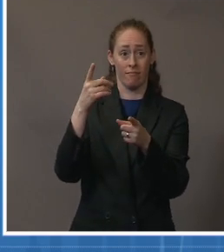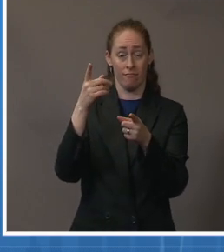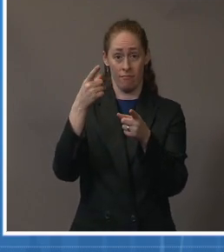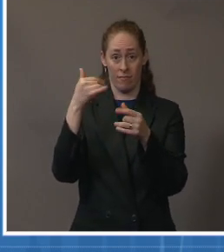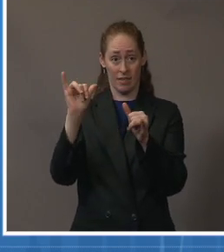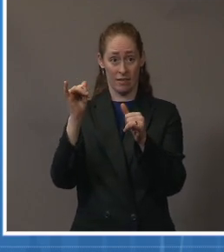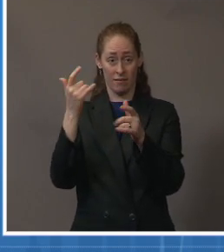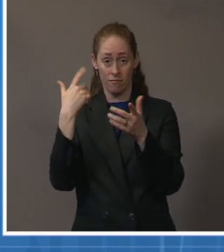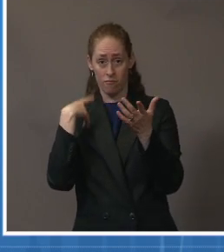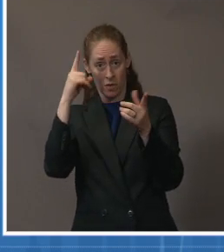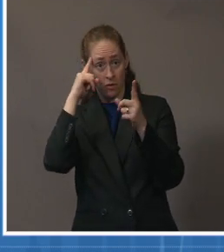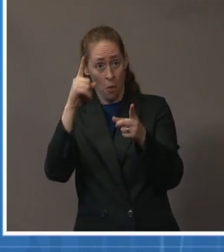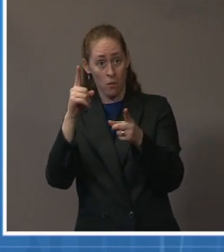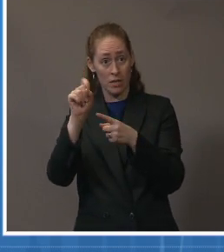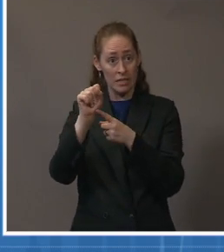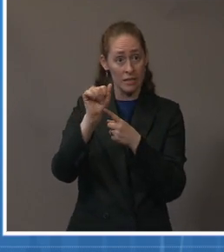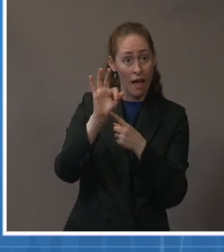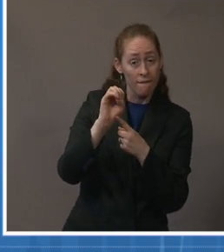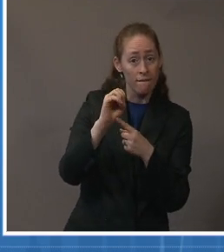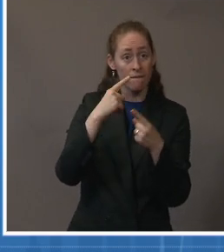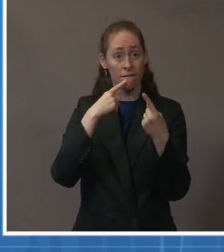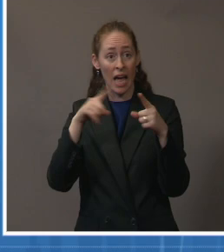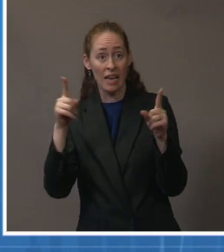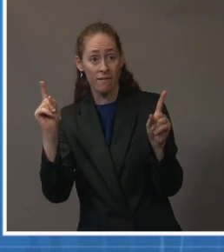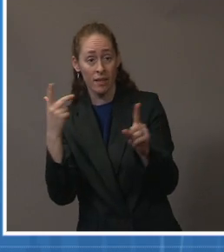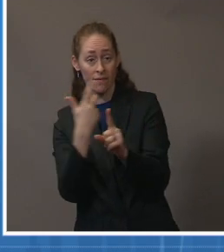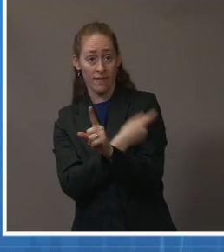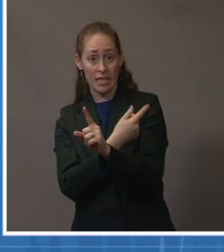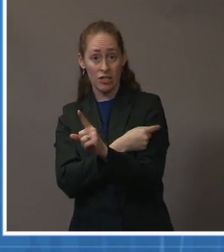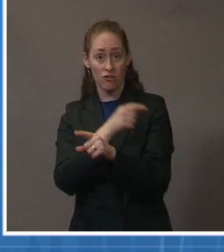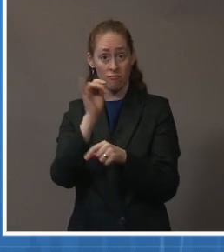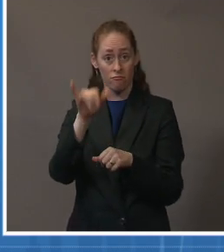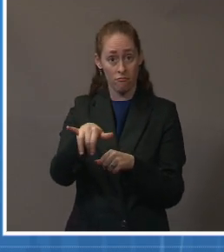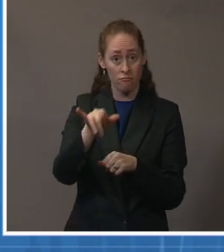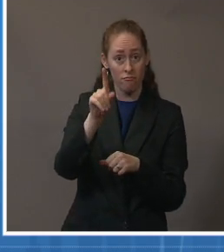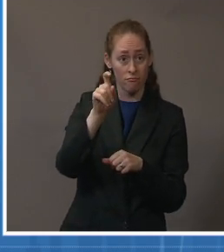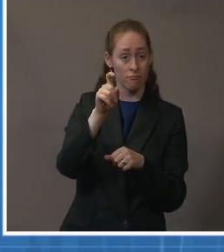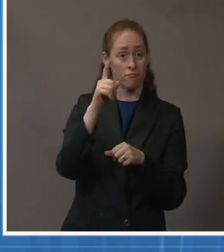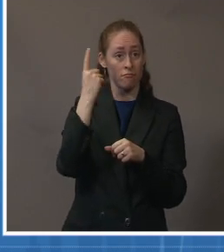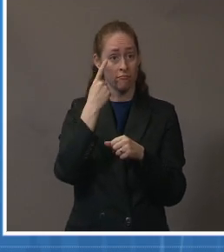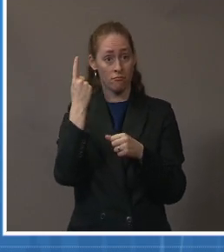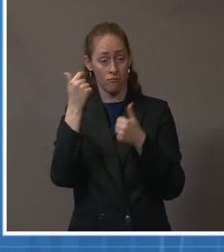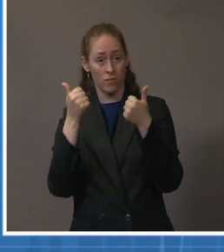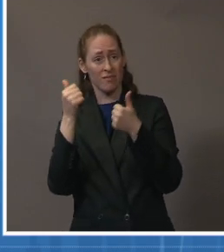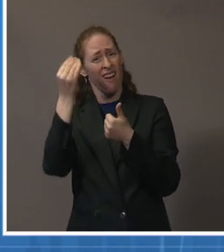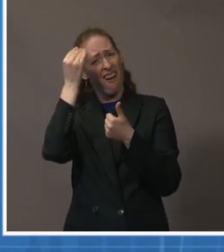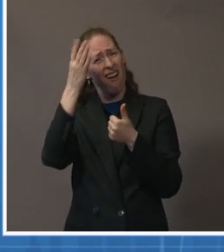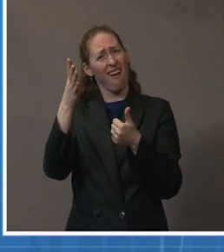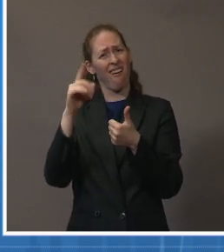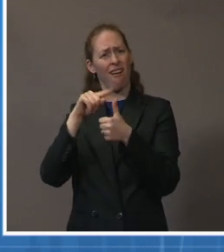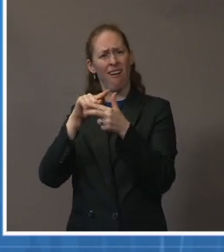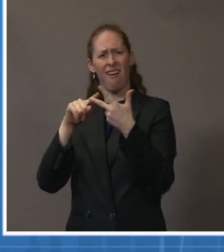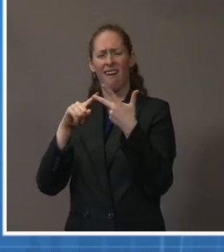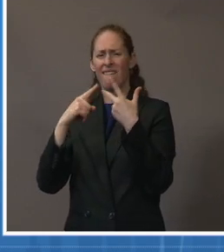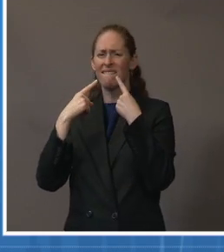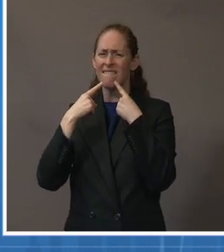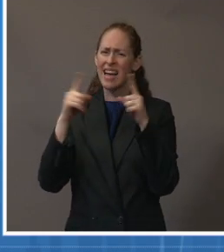and effectiveness of the vaccine. And as we know, the vaccines -- all three -- are very effective and very safe, but we need to answer those questions.